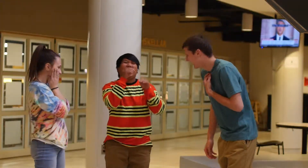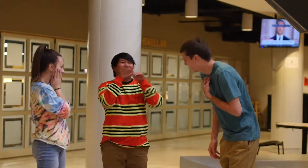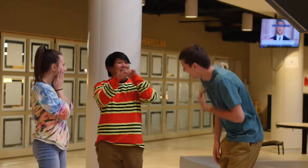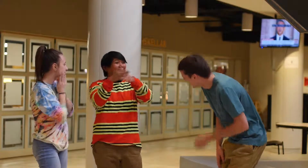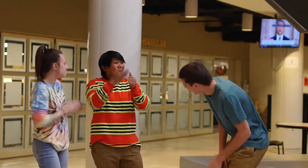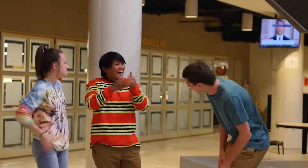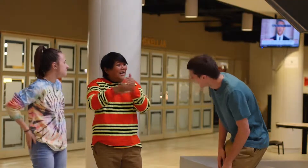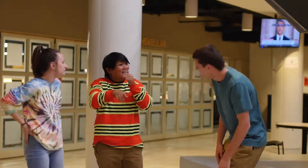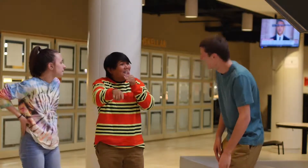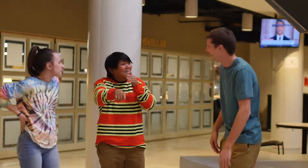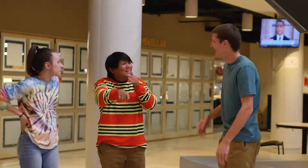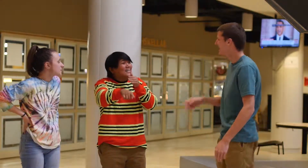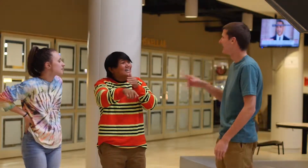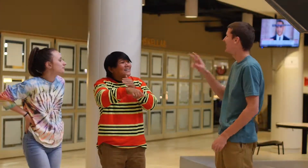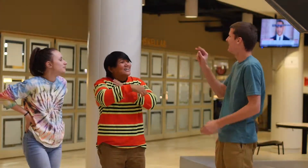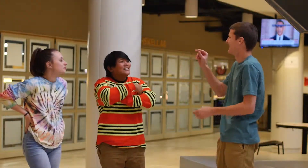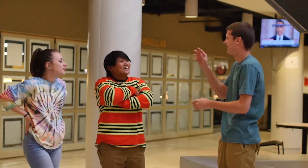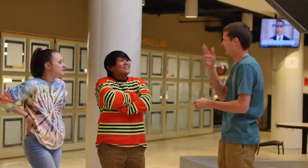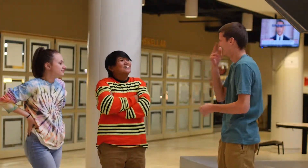Did you say where the green river ended? No...